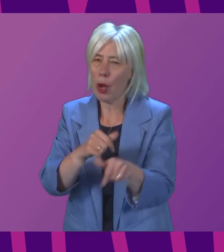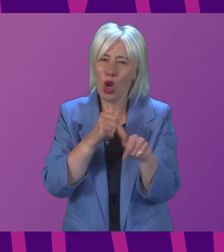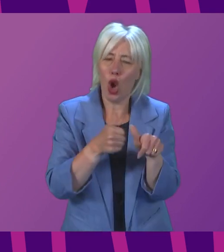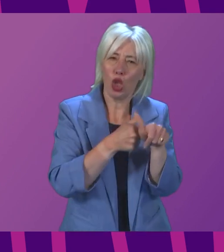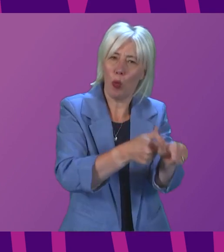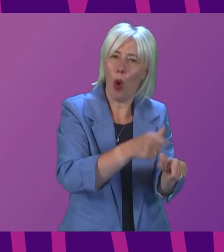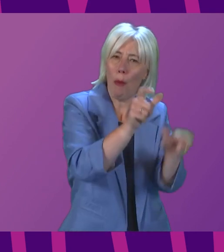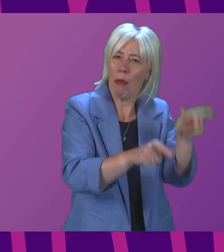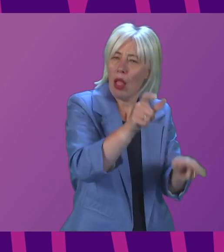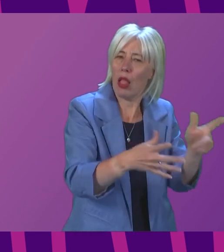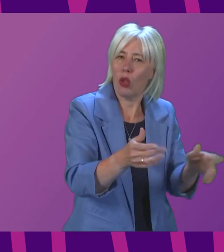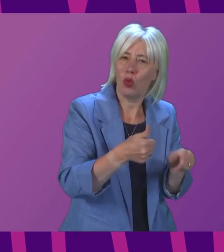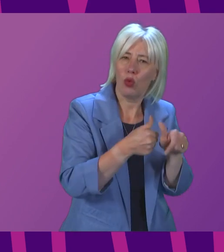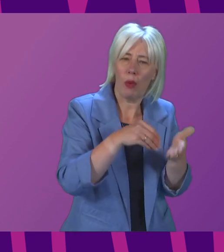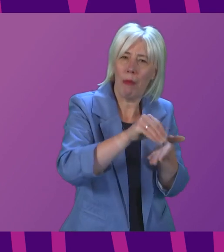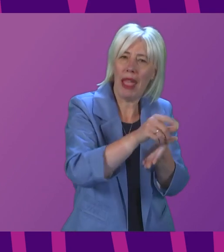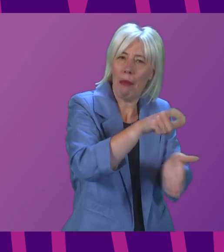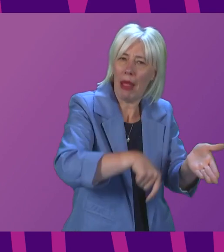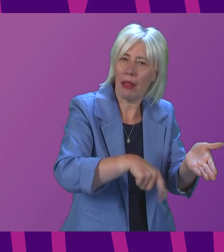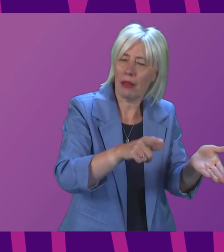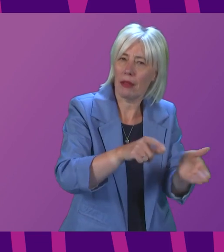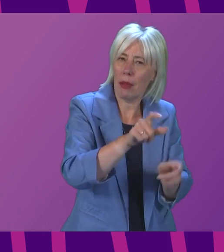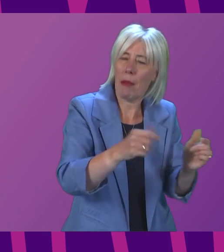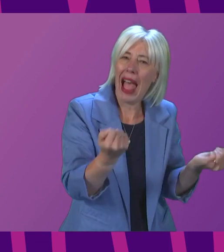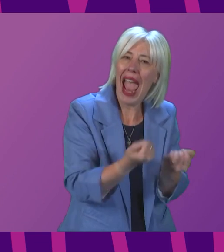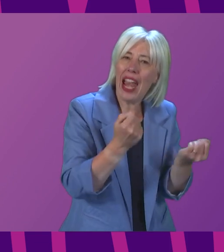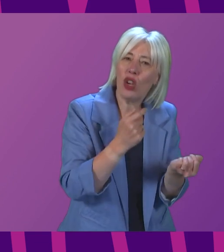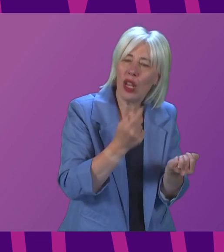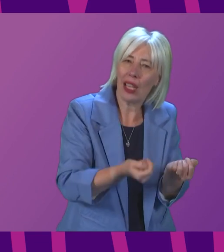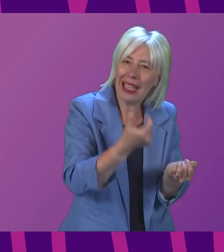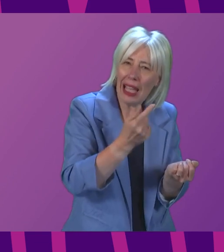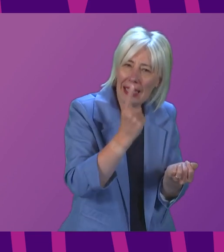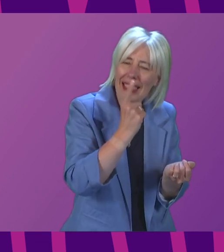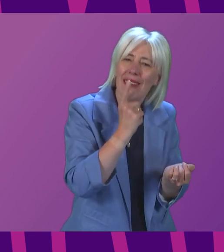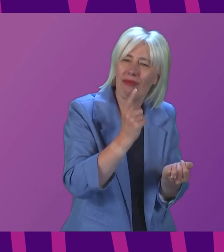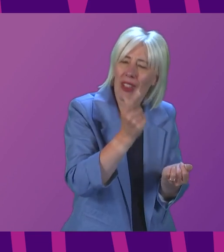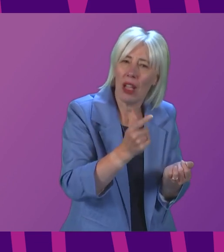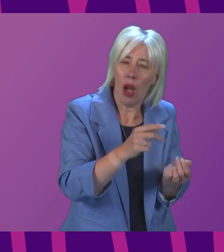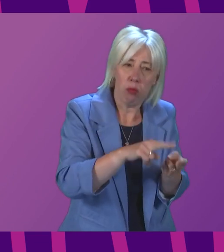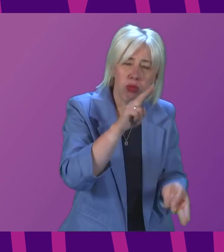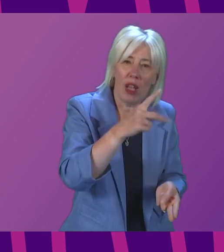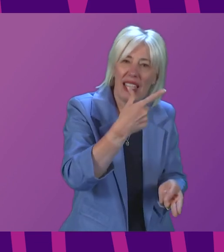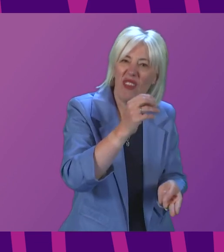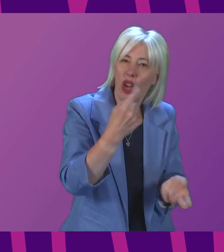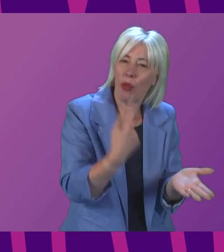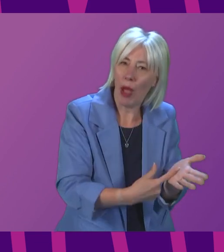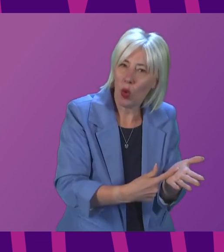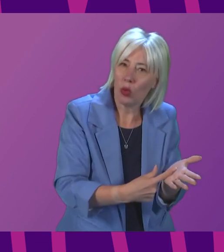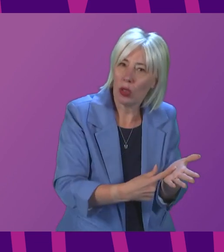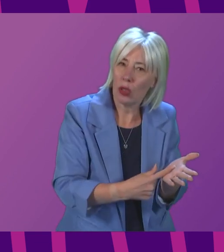their bills? People’s energy bills are going up by £700. It is estimated that fuel will go up to more than £2 a litre.